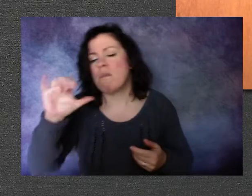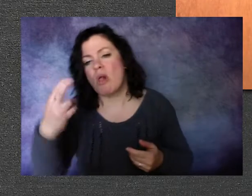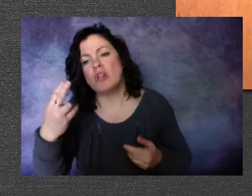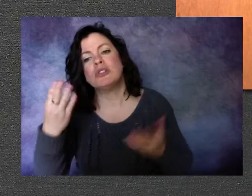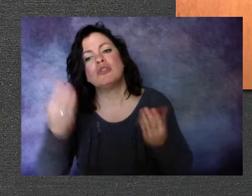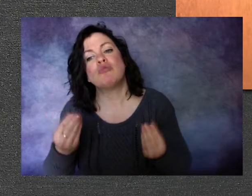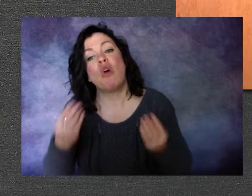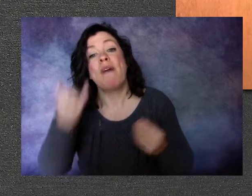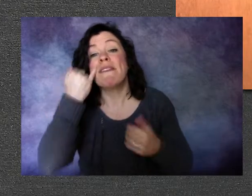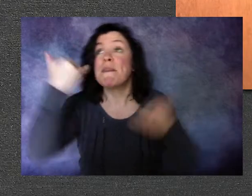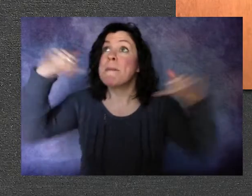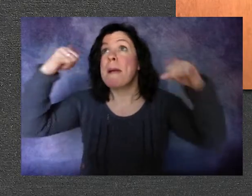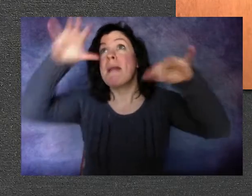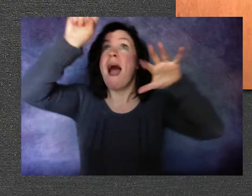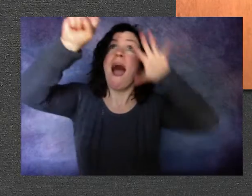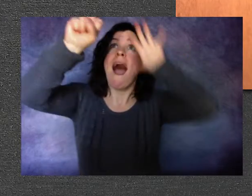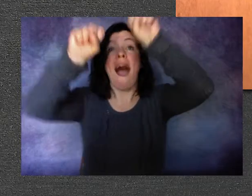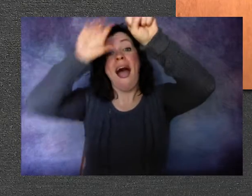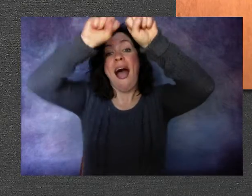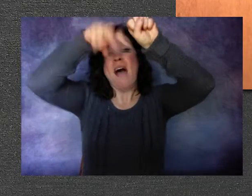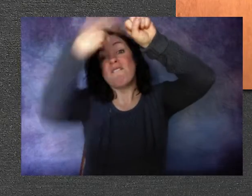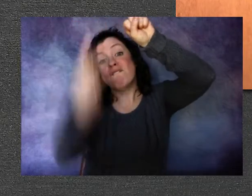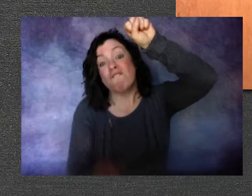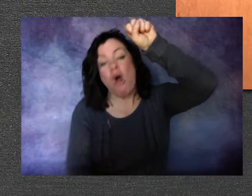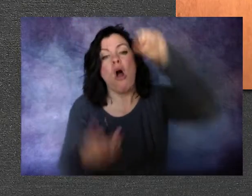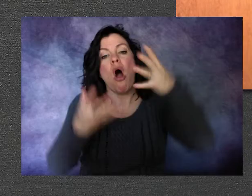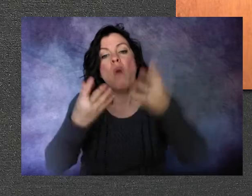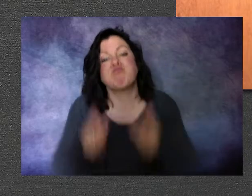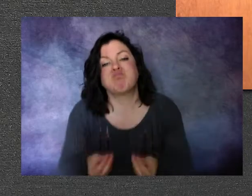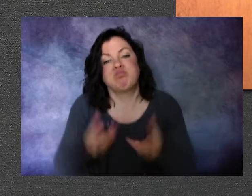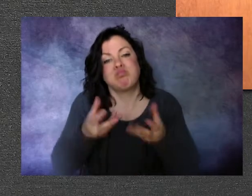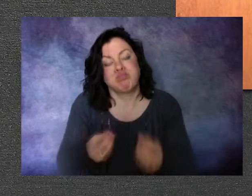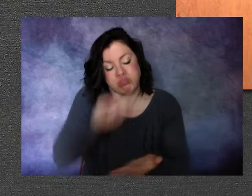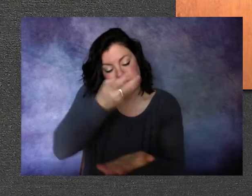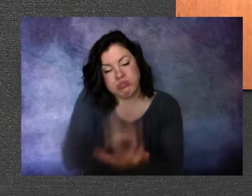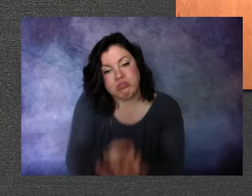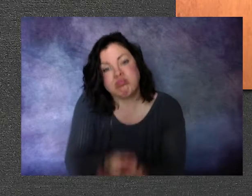So in case anybody falls or has an accident, it can help protect them a little bit.